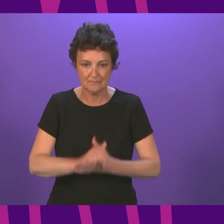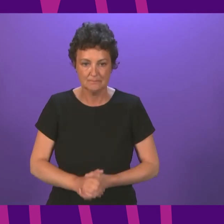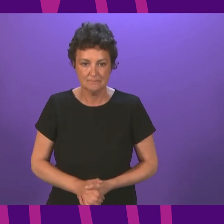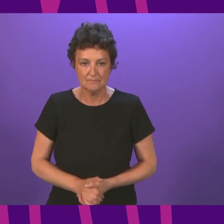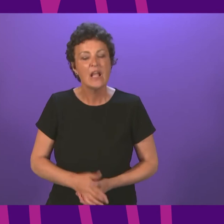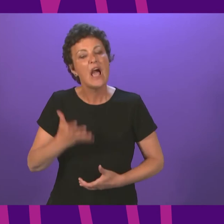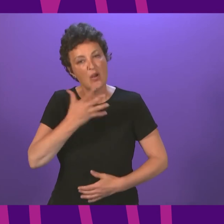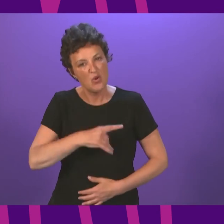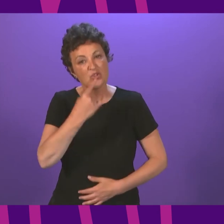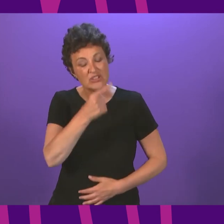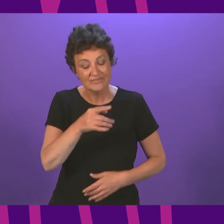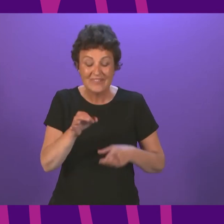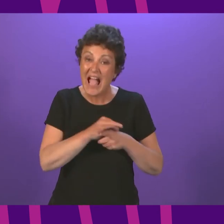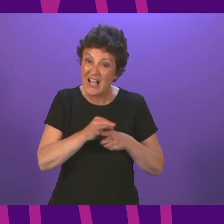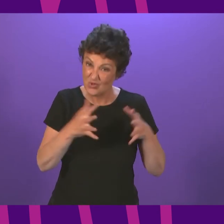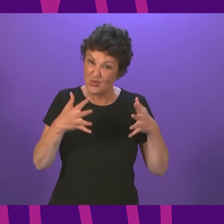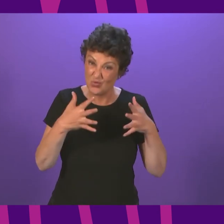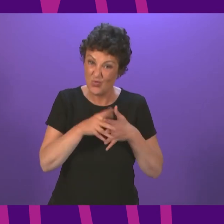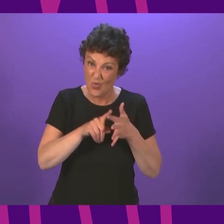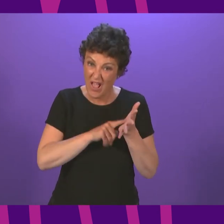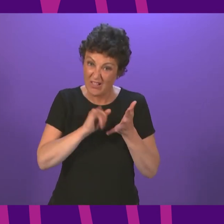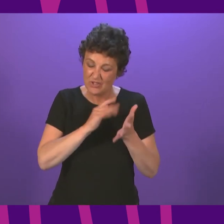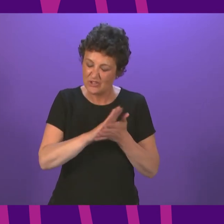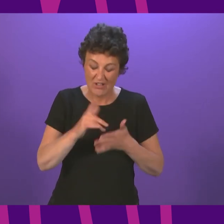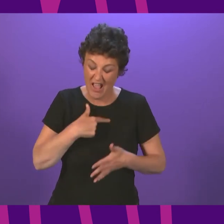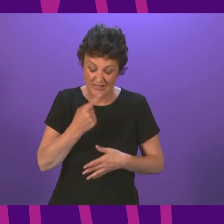I have certainly been told of at least one busload of Scotland supporters travelling